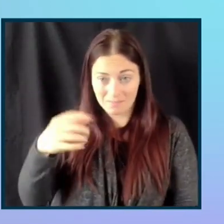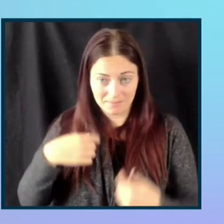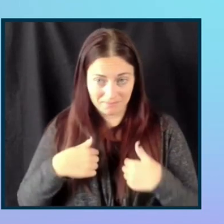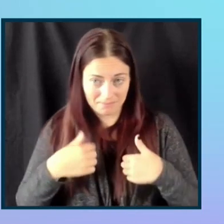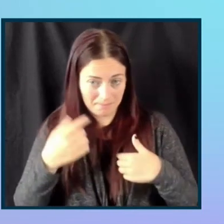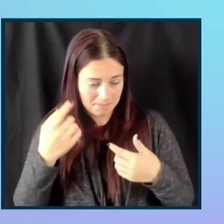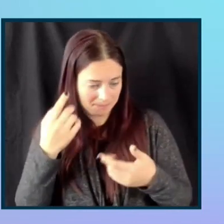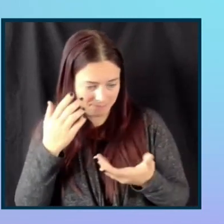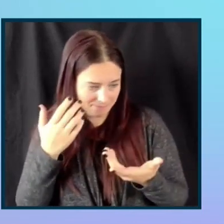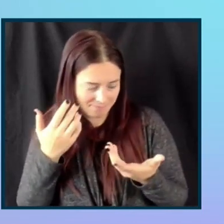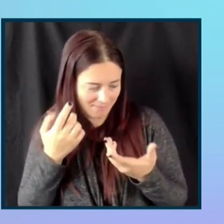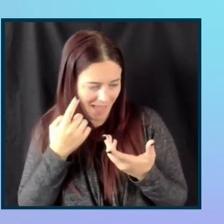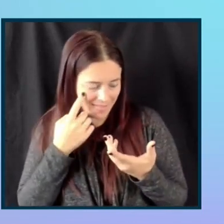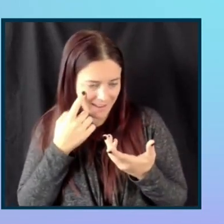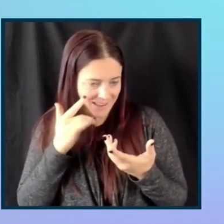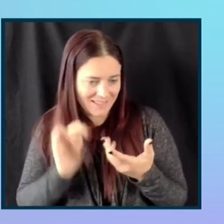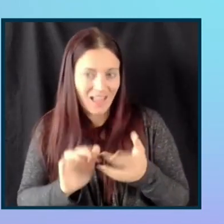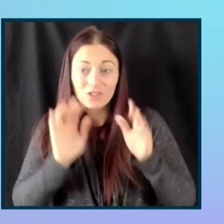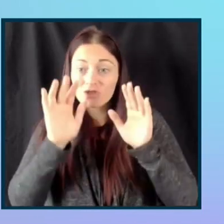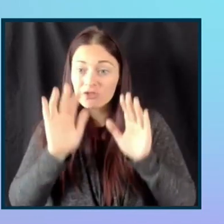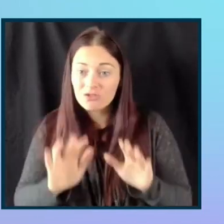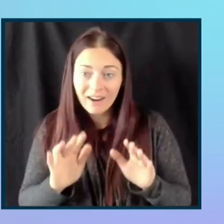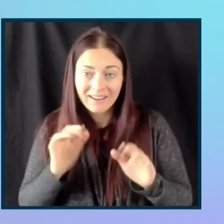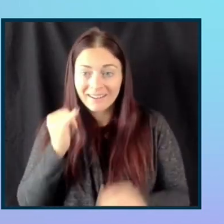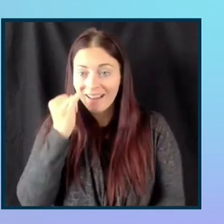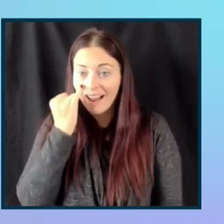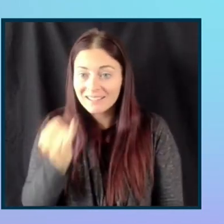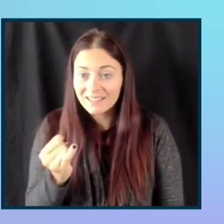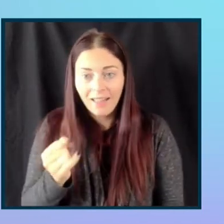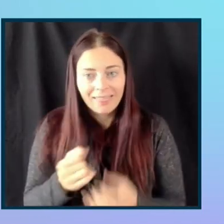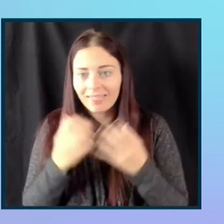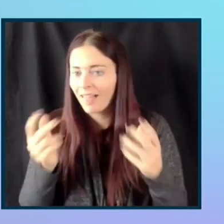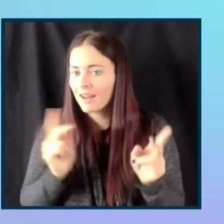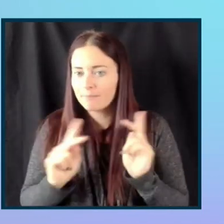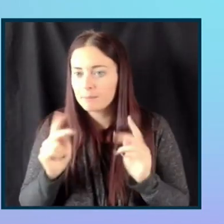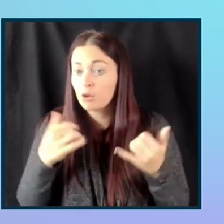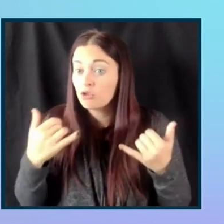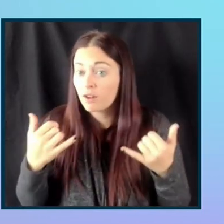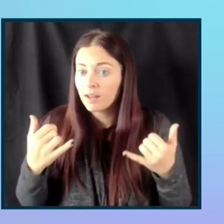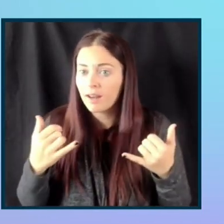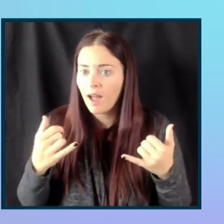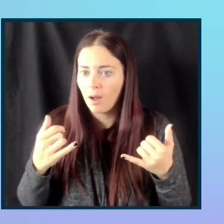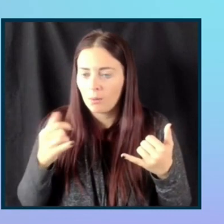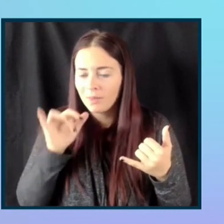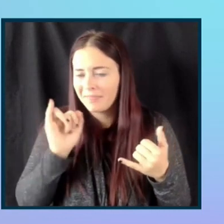I think it's a great and lovely idea, as long as the people doing it are remunerated properly and well for their time.